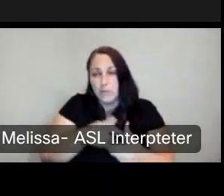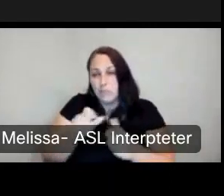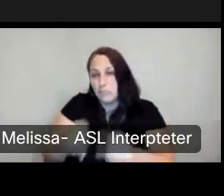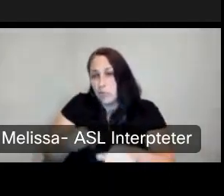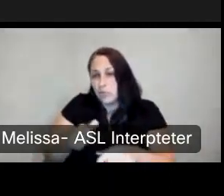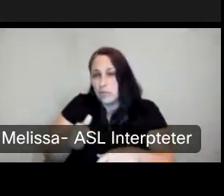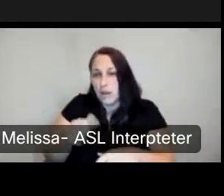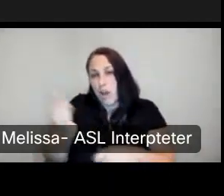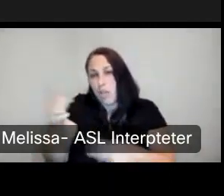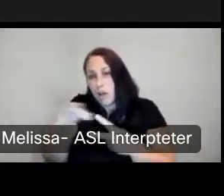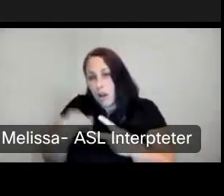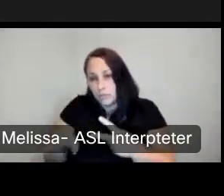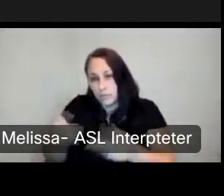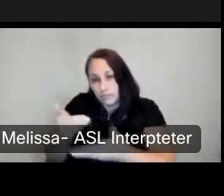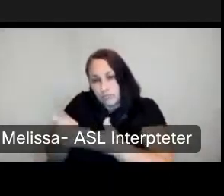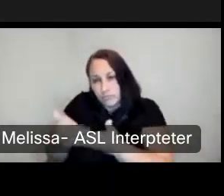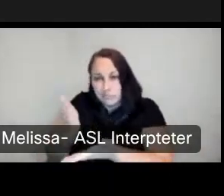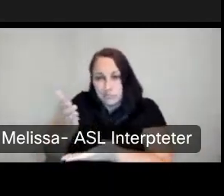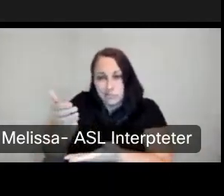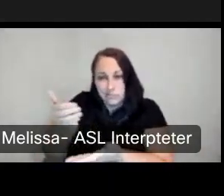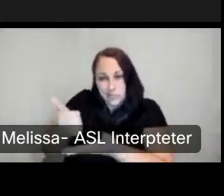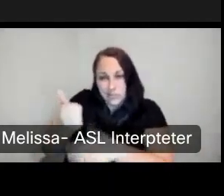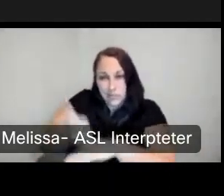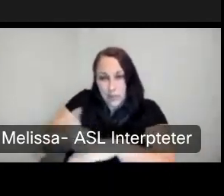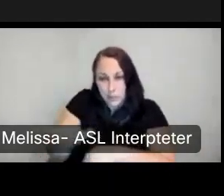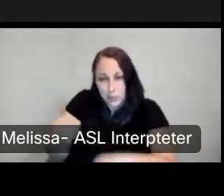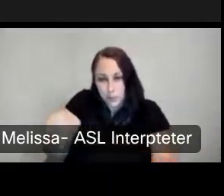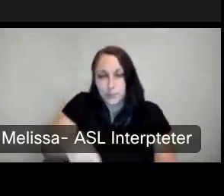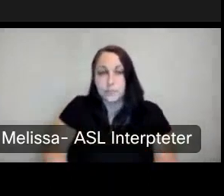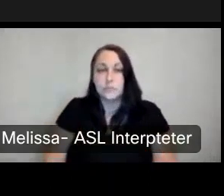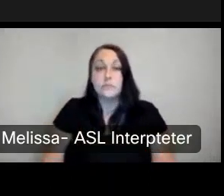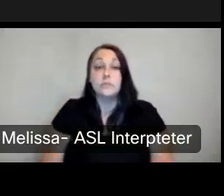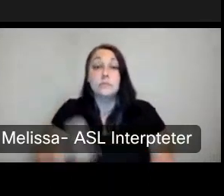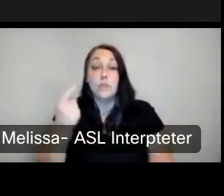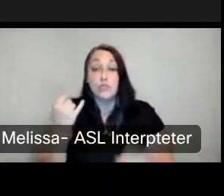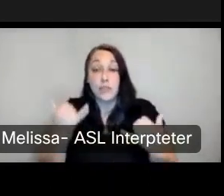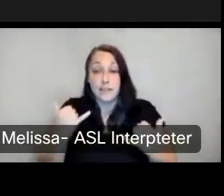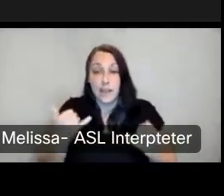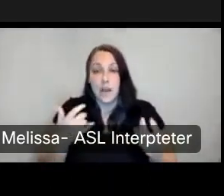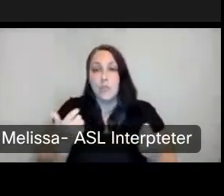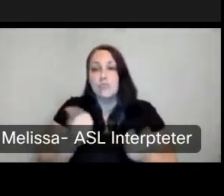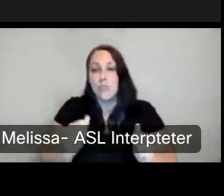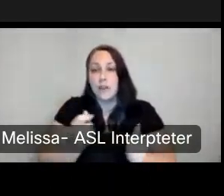that Community uh very close by um so in total we're looking to remove 11 stops on this route